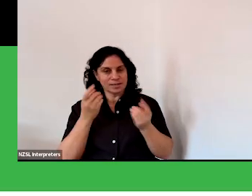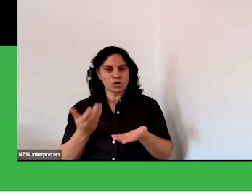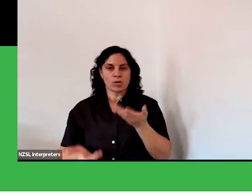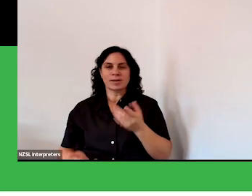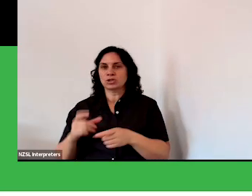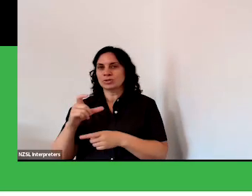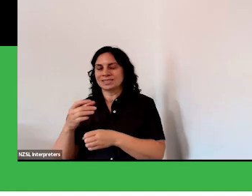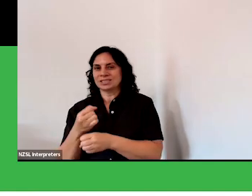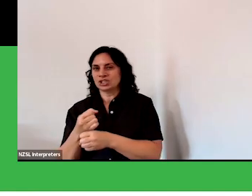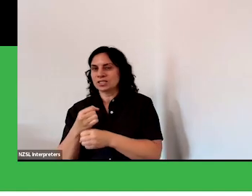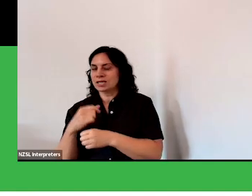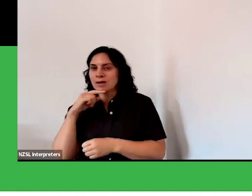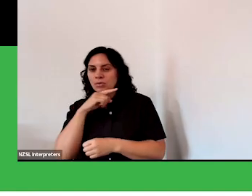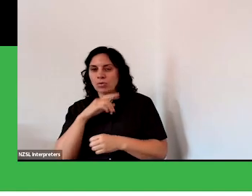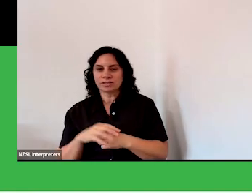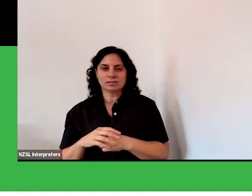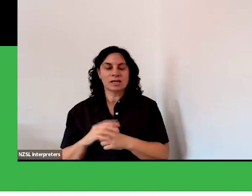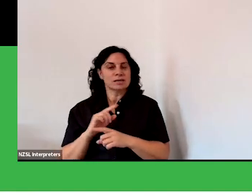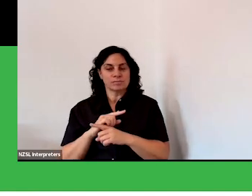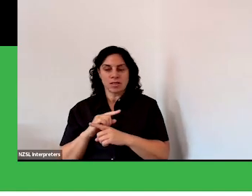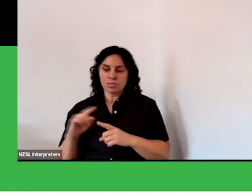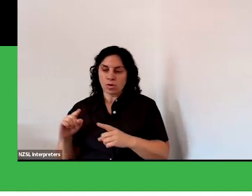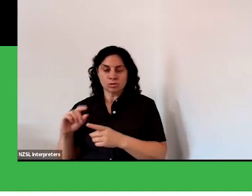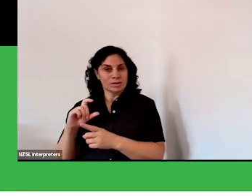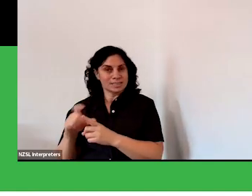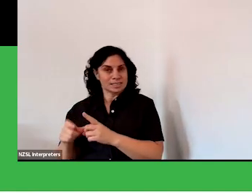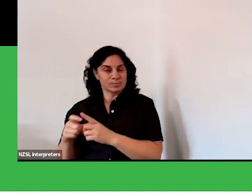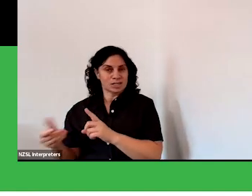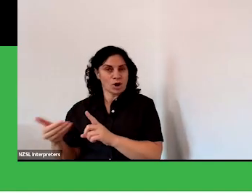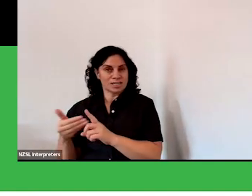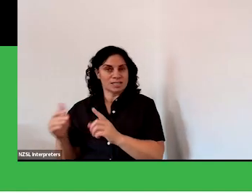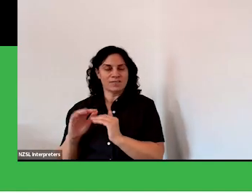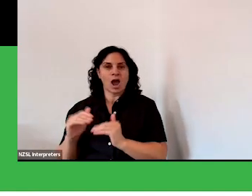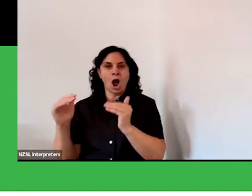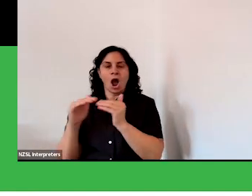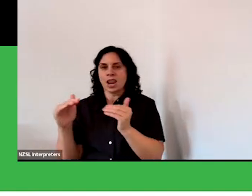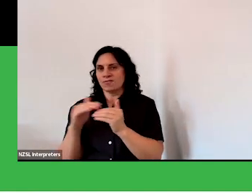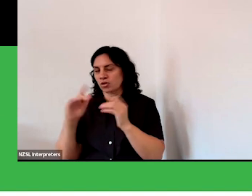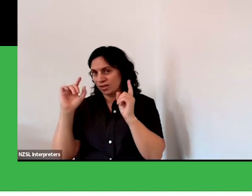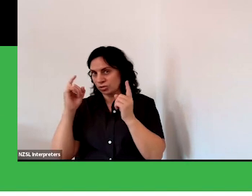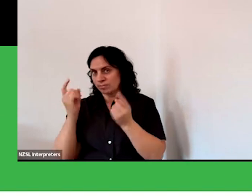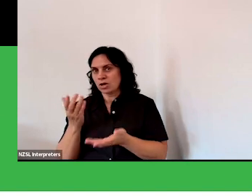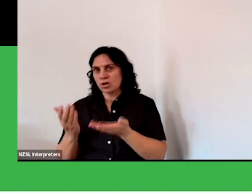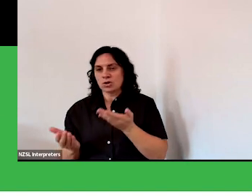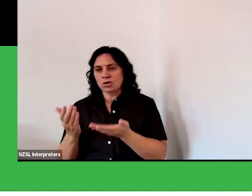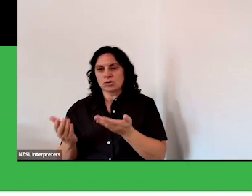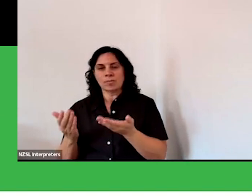and that those were identified as having a disability reported higher levels of anxiety compared to those who reported as having no disability.